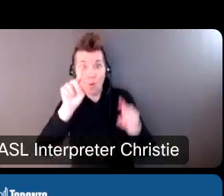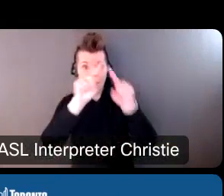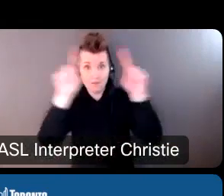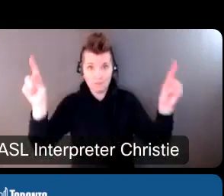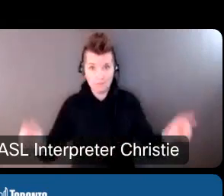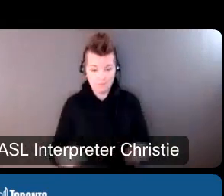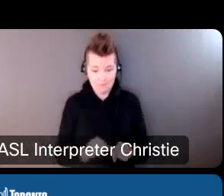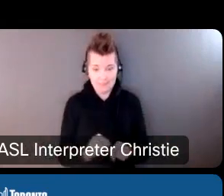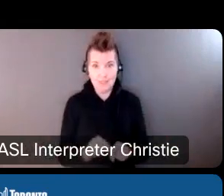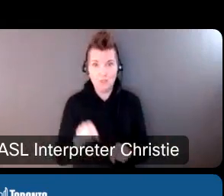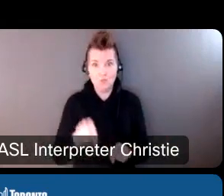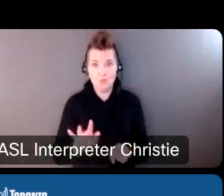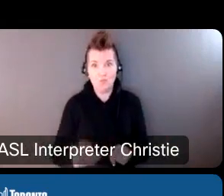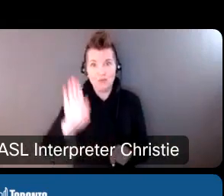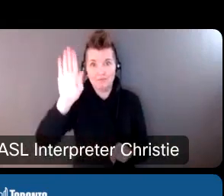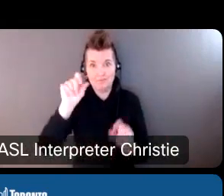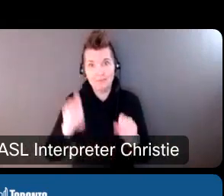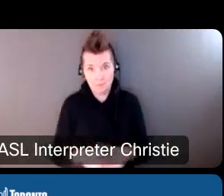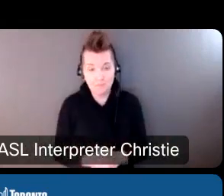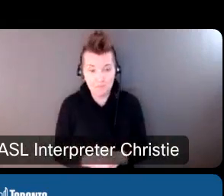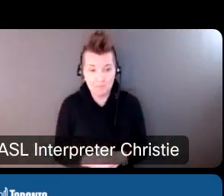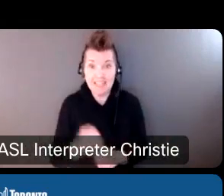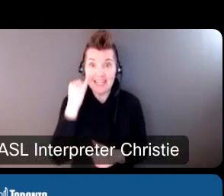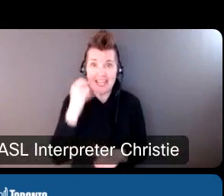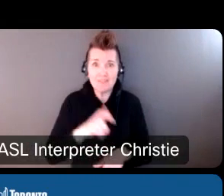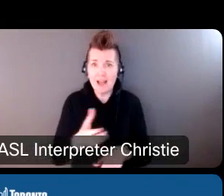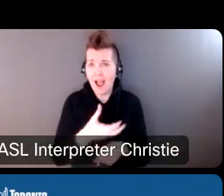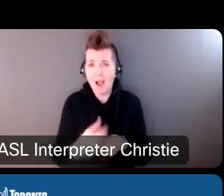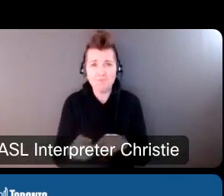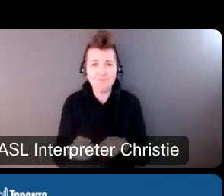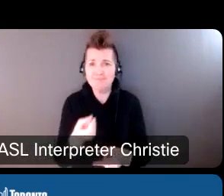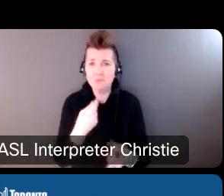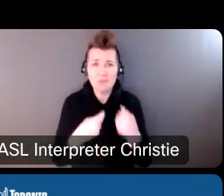If we run out of time for questions, they will be recorded and addressed in a question-and-answer document.